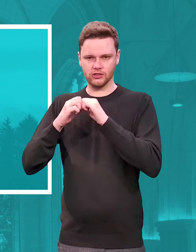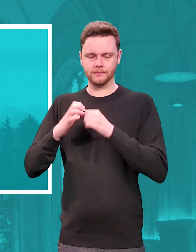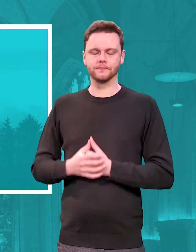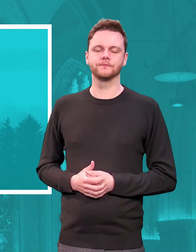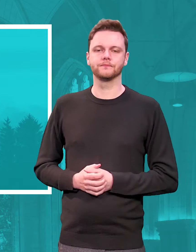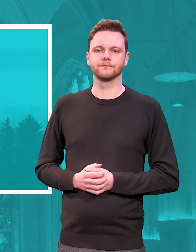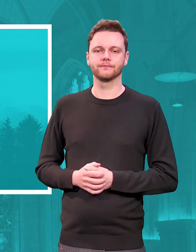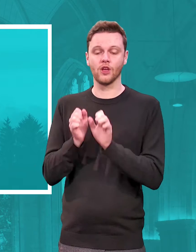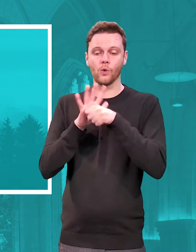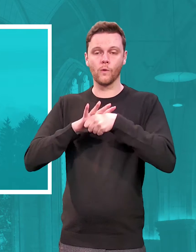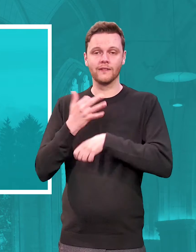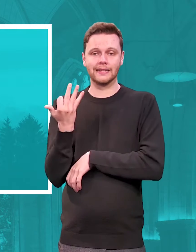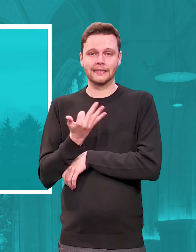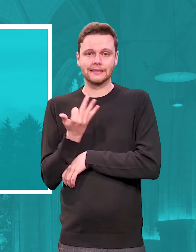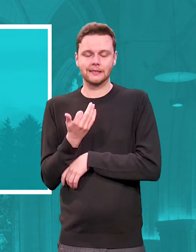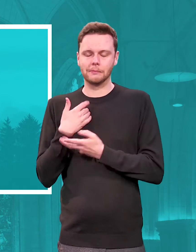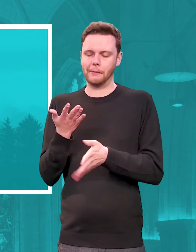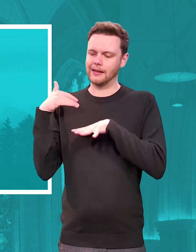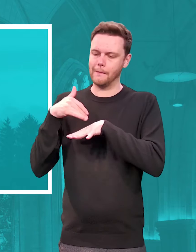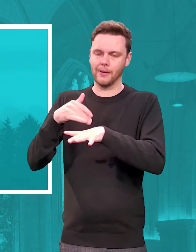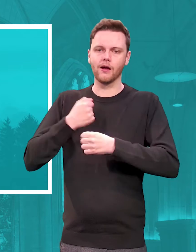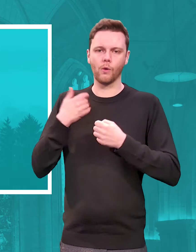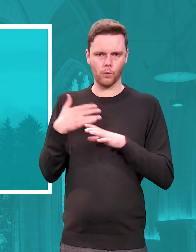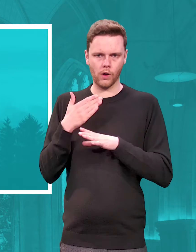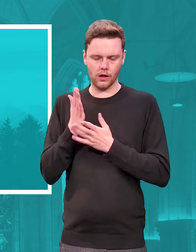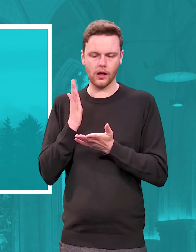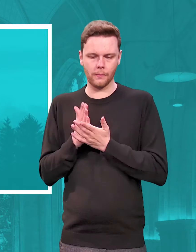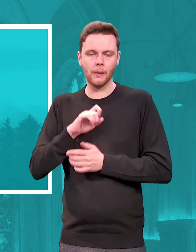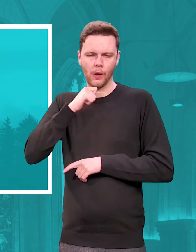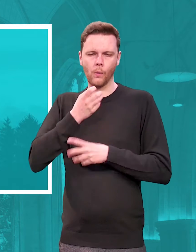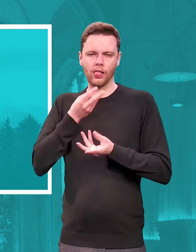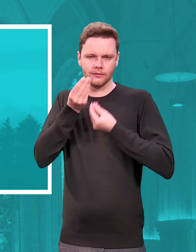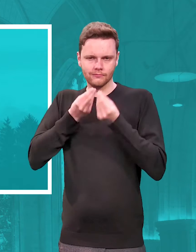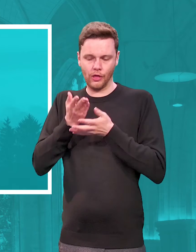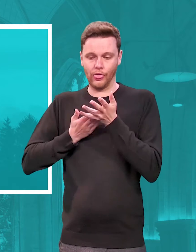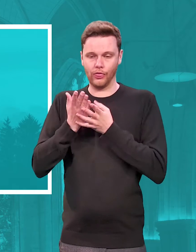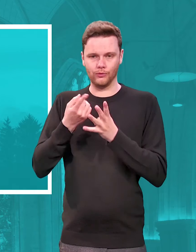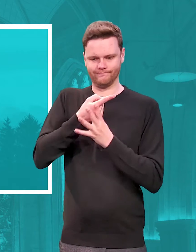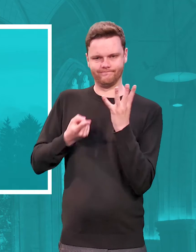COVID-19 has had some impact on our work, and I will mention that as I address each area of activity briefly in turn.